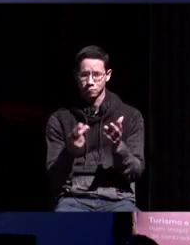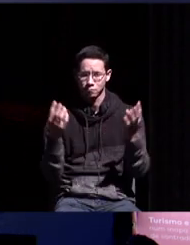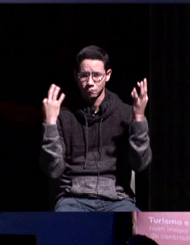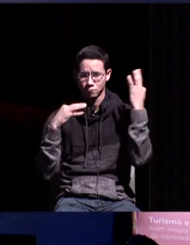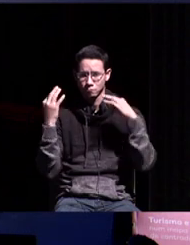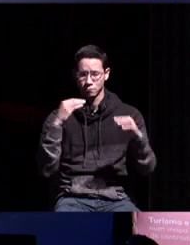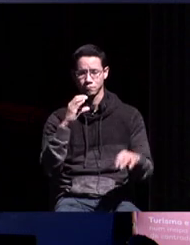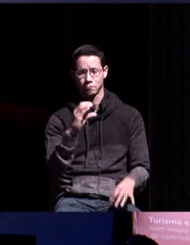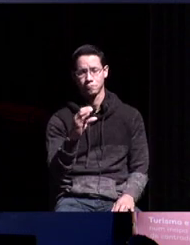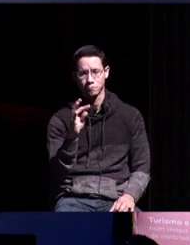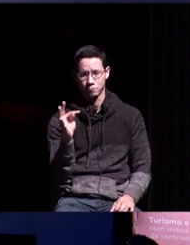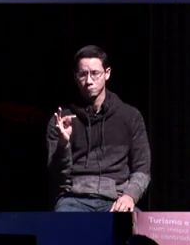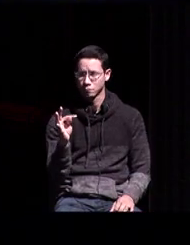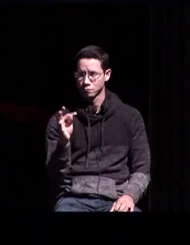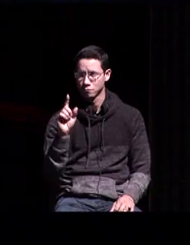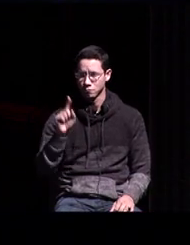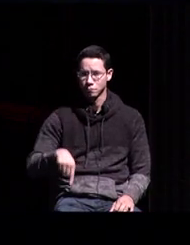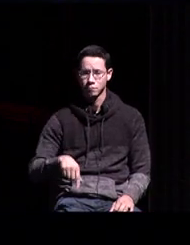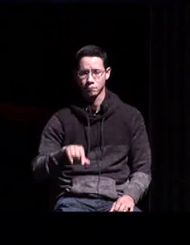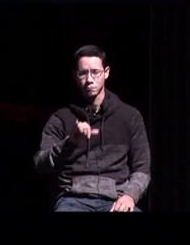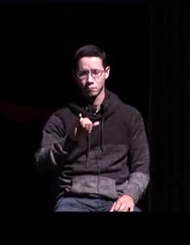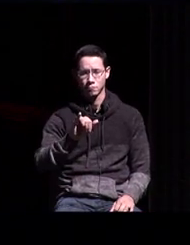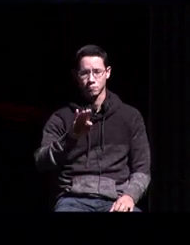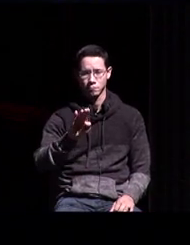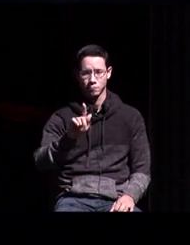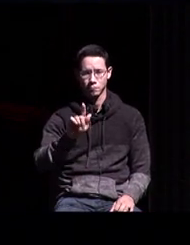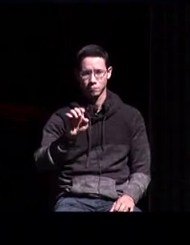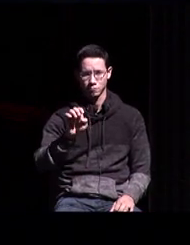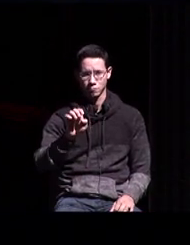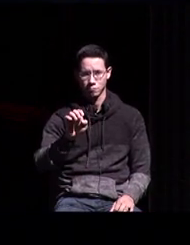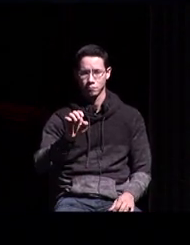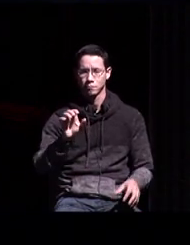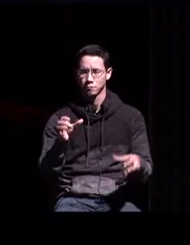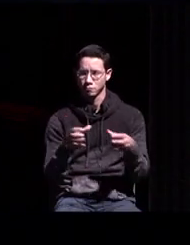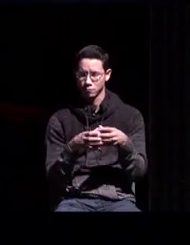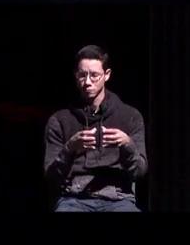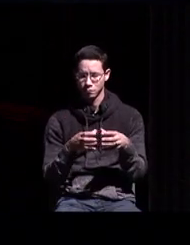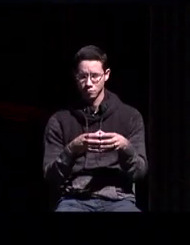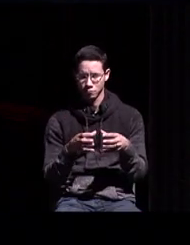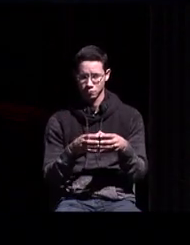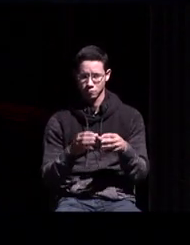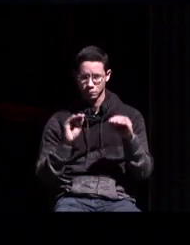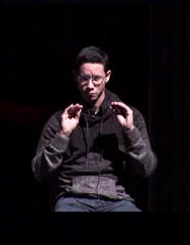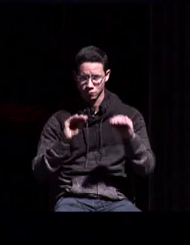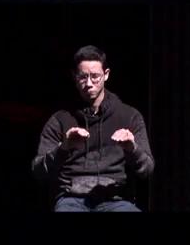a name given by IBGE, Brazil’s Institute of Geography and Statistics, and that IPEA uses.